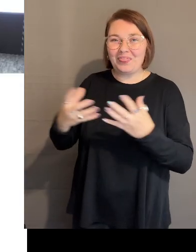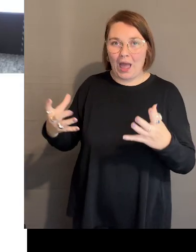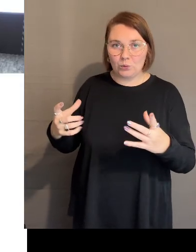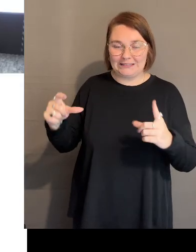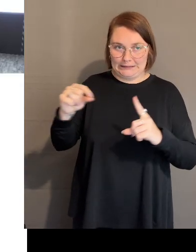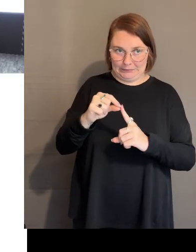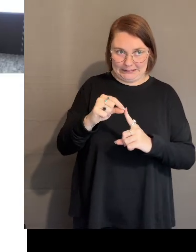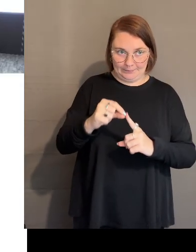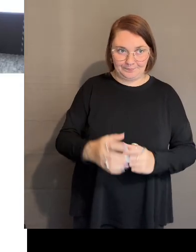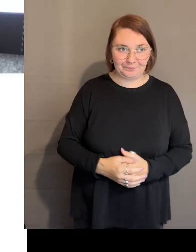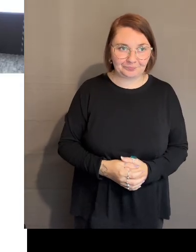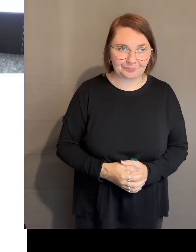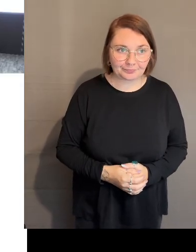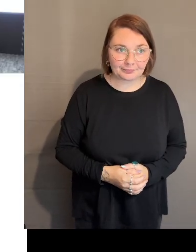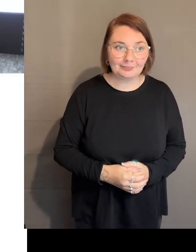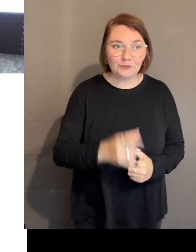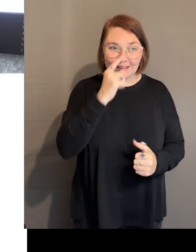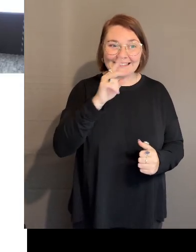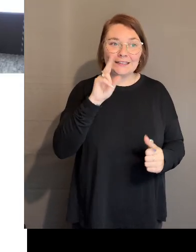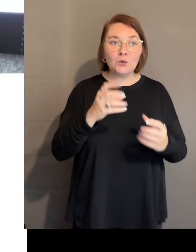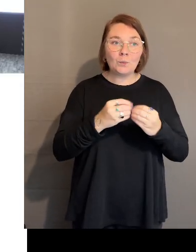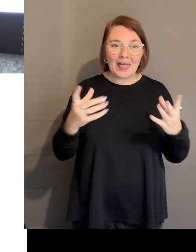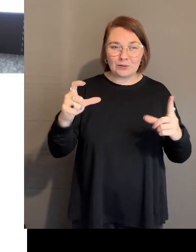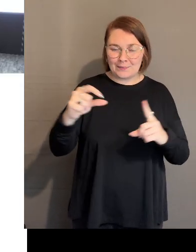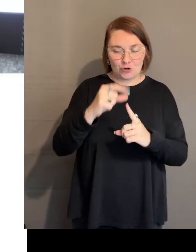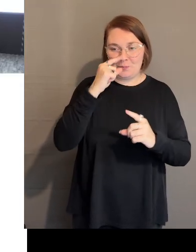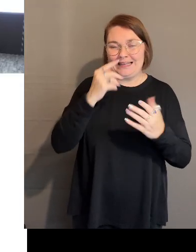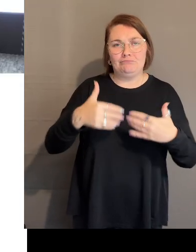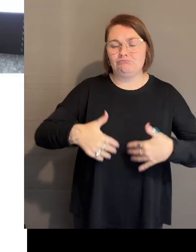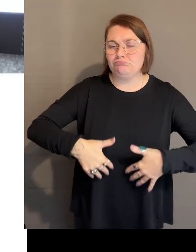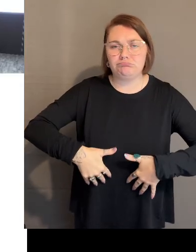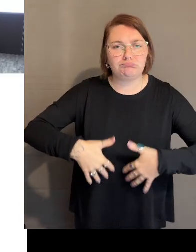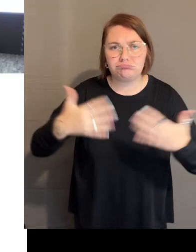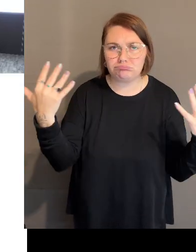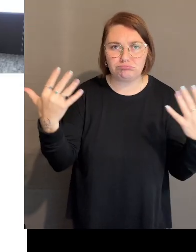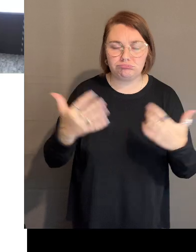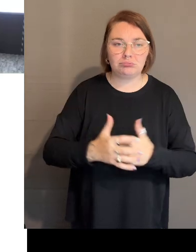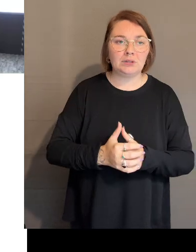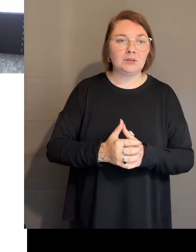without CP. This, without CP, could be anything, right? It could be…